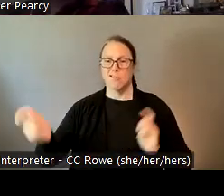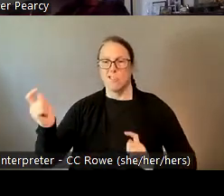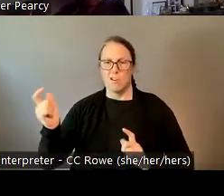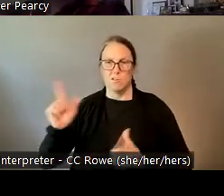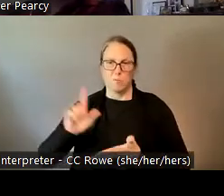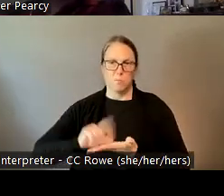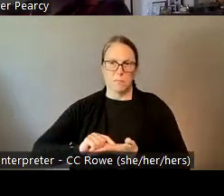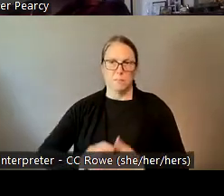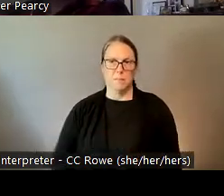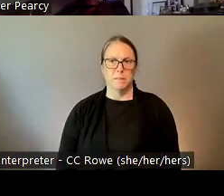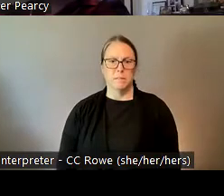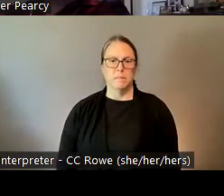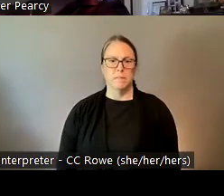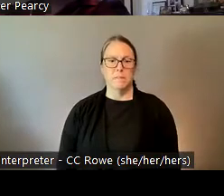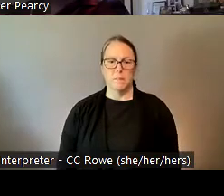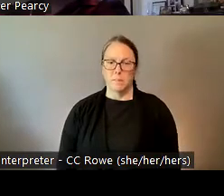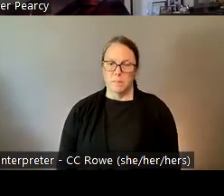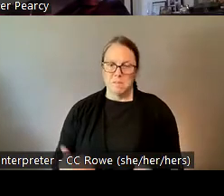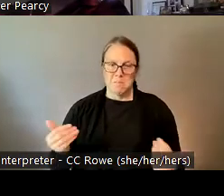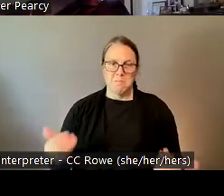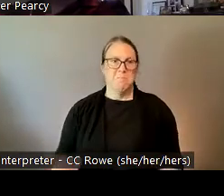So diving right into Microsoft Word